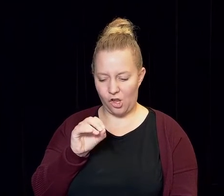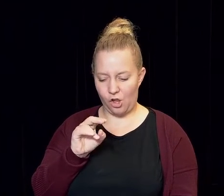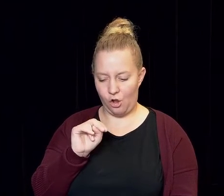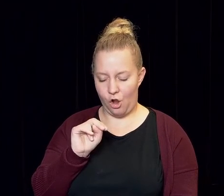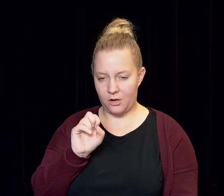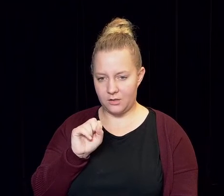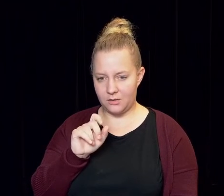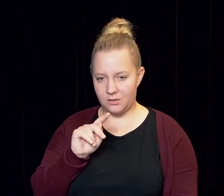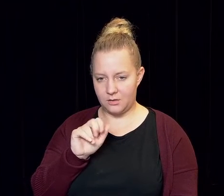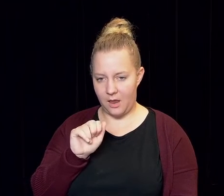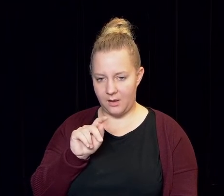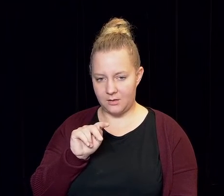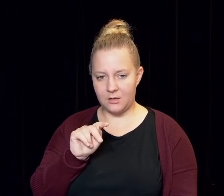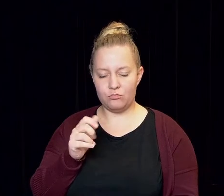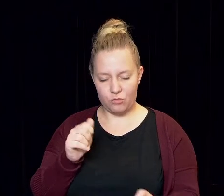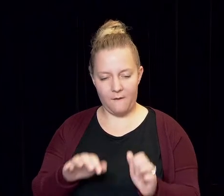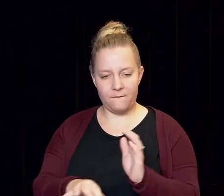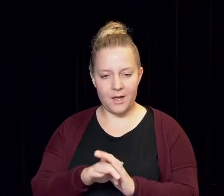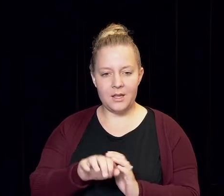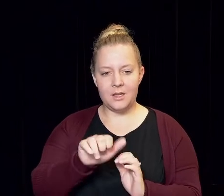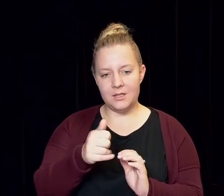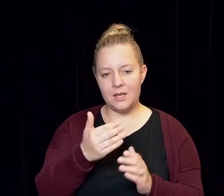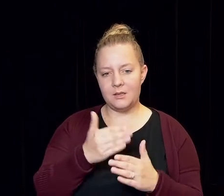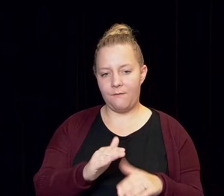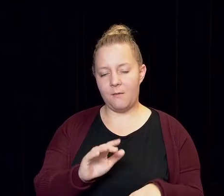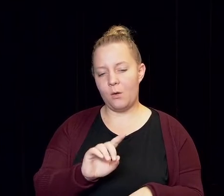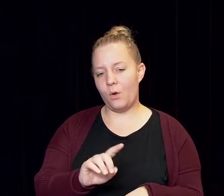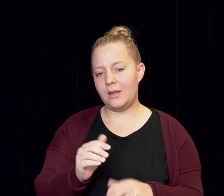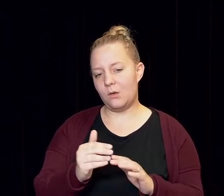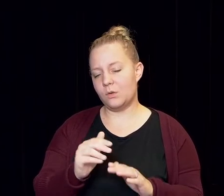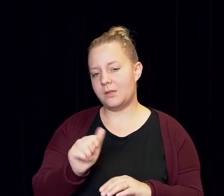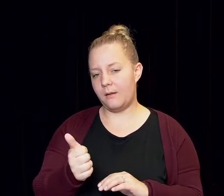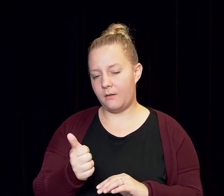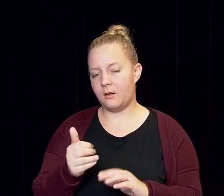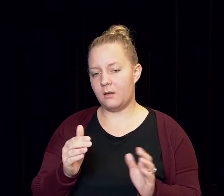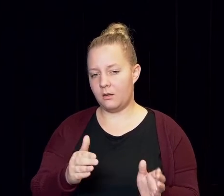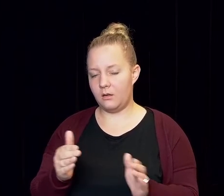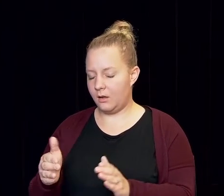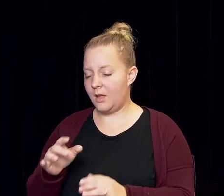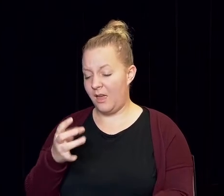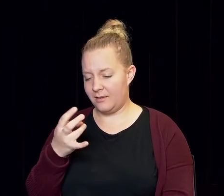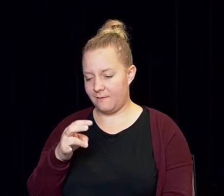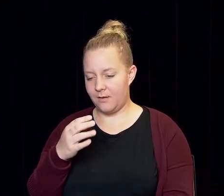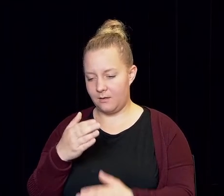find. So, when I take 10 divided by 1, I know that I get 10. And then. when I take 17 divided by 2